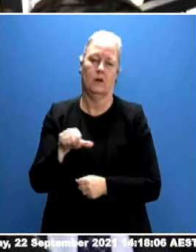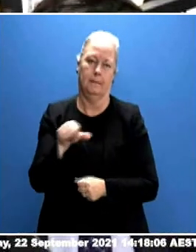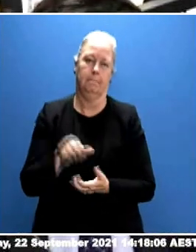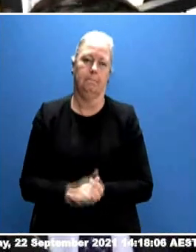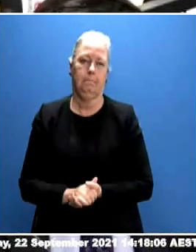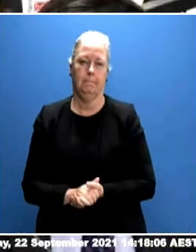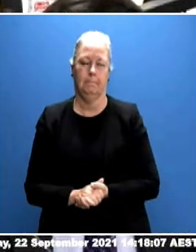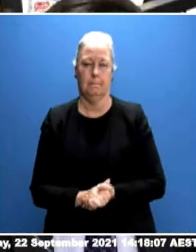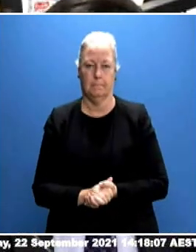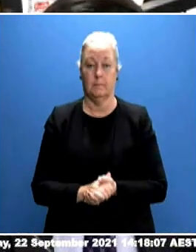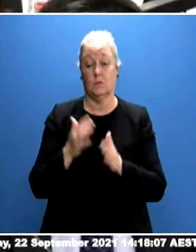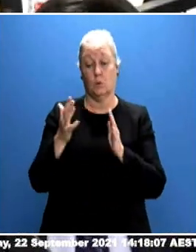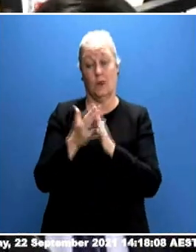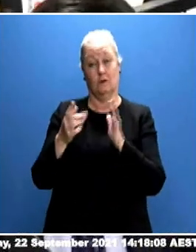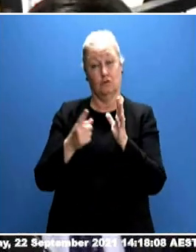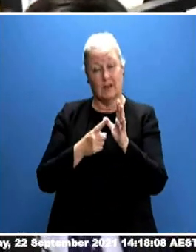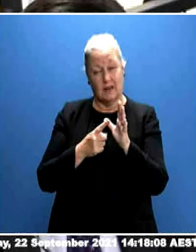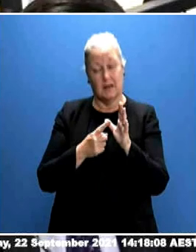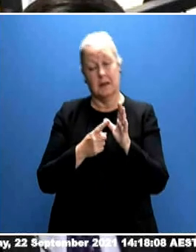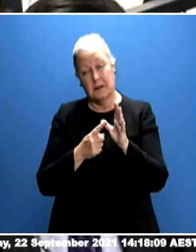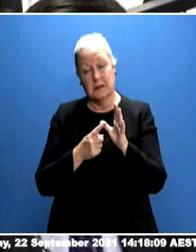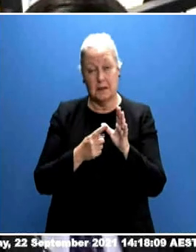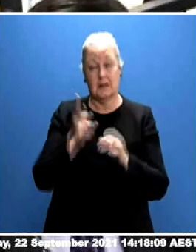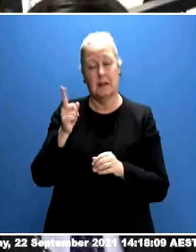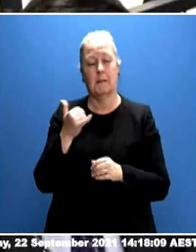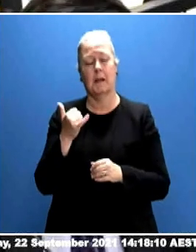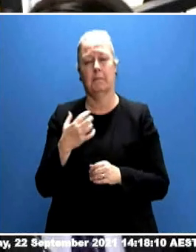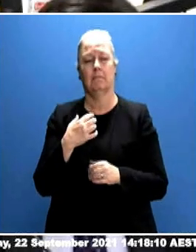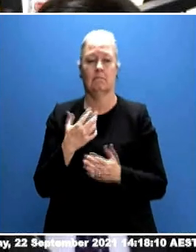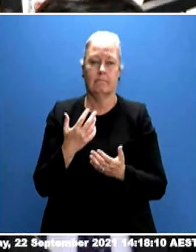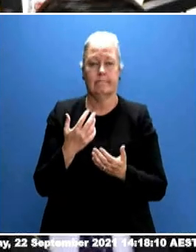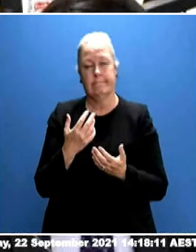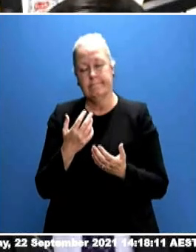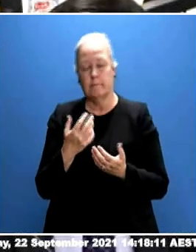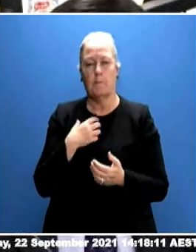Western Australia may be more fortunate than other places, but it would be the case, wouldn't it,